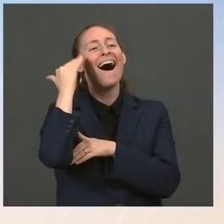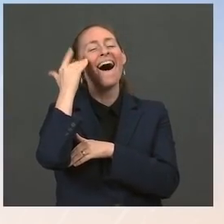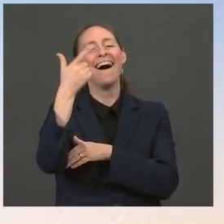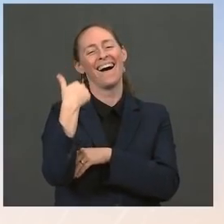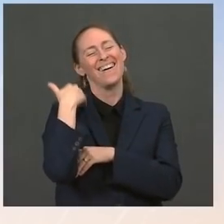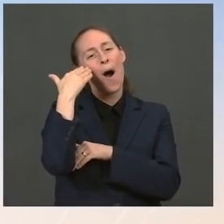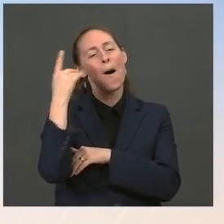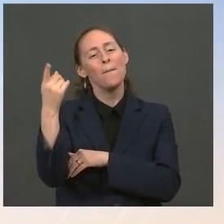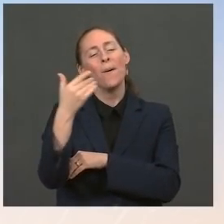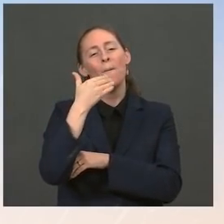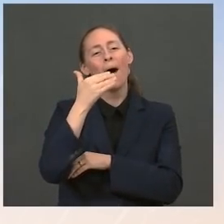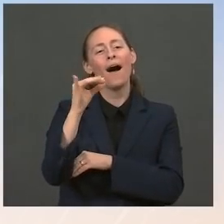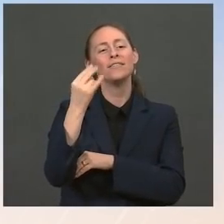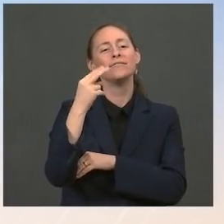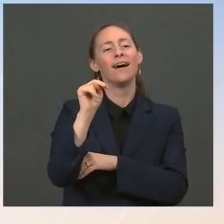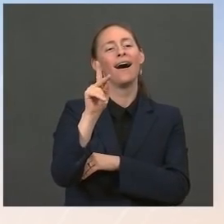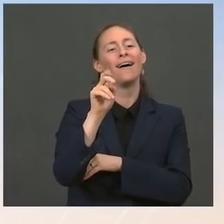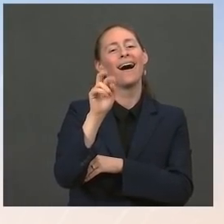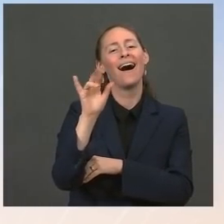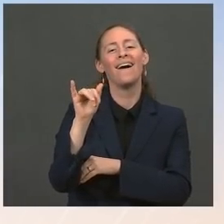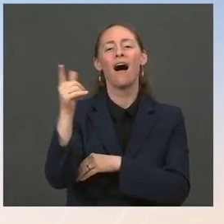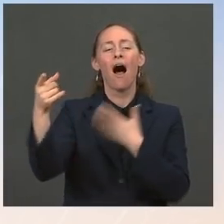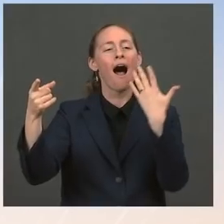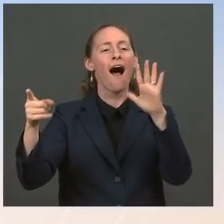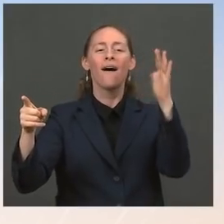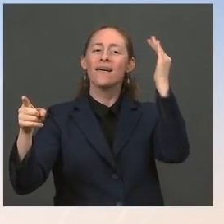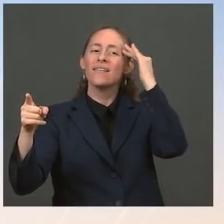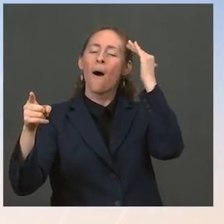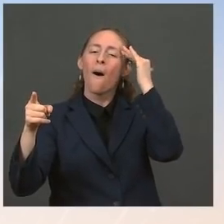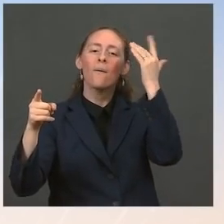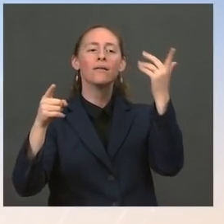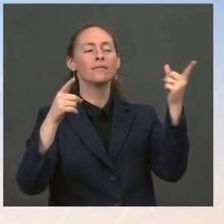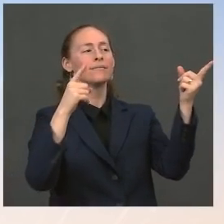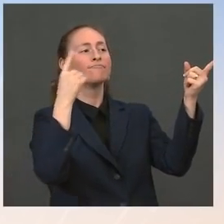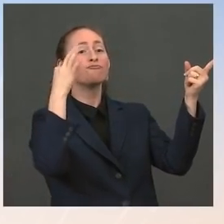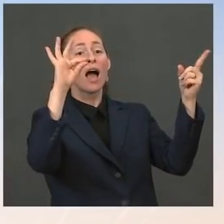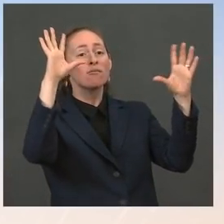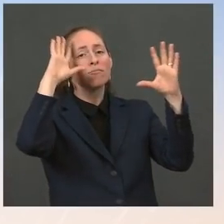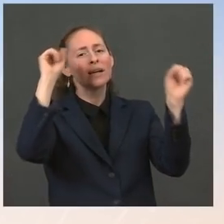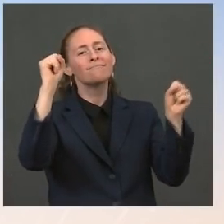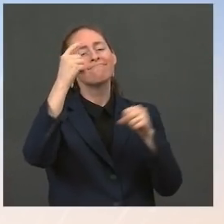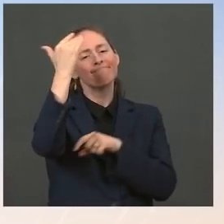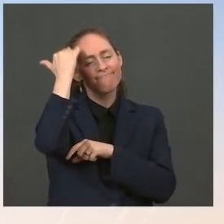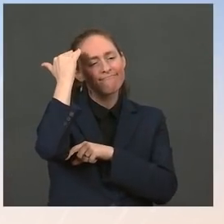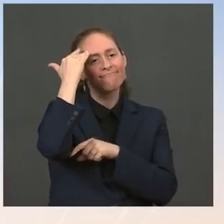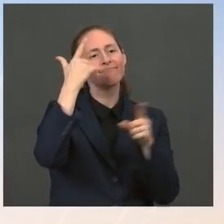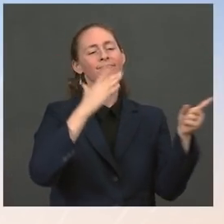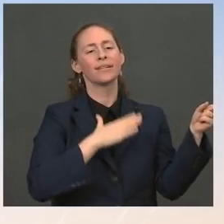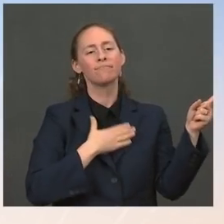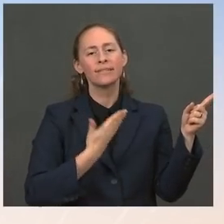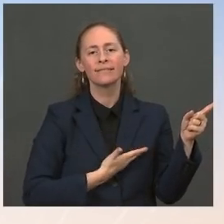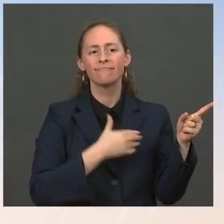He, of course, was aware -- the President -- of the French being displeased about the deal with the Australians.